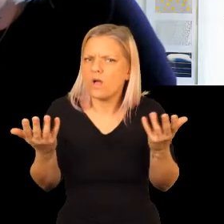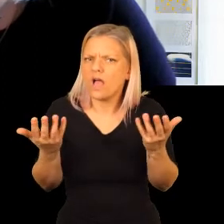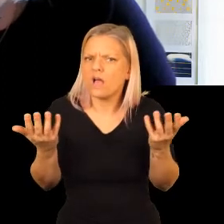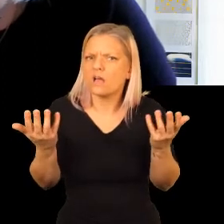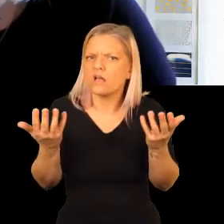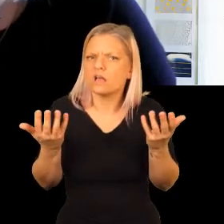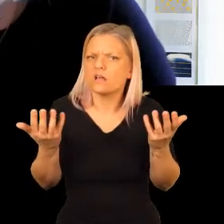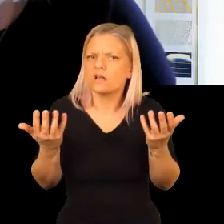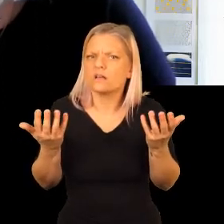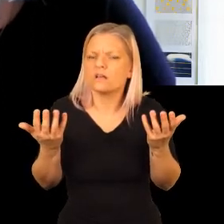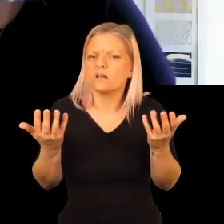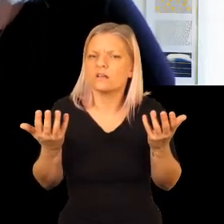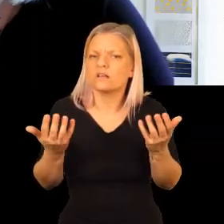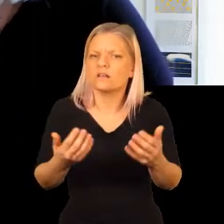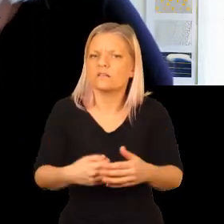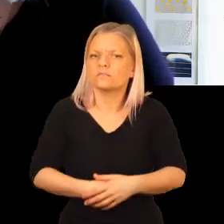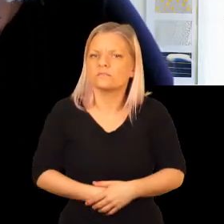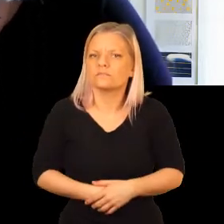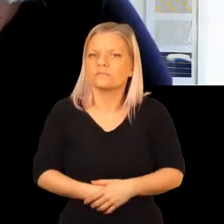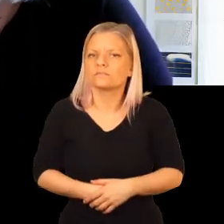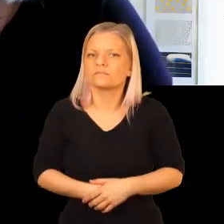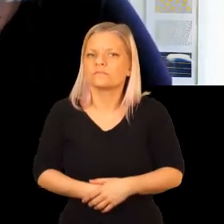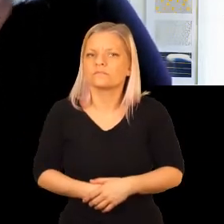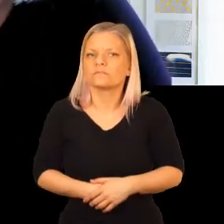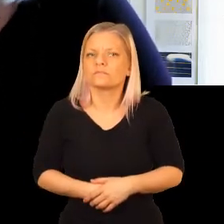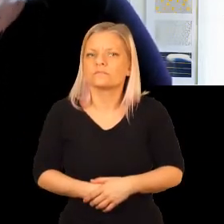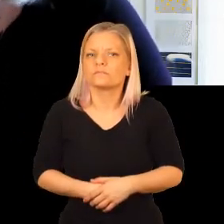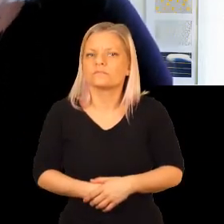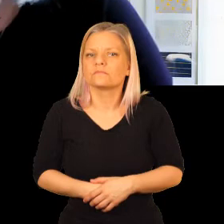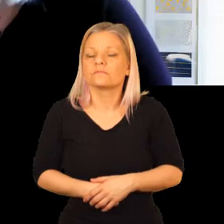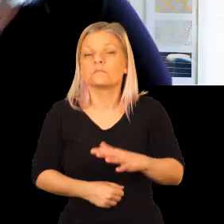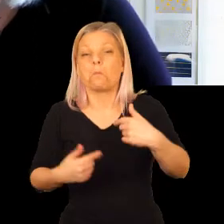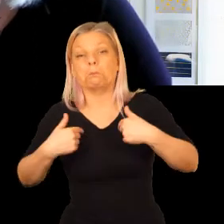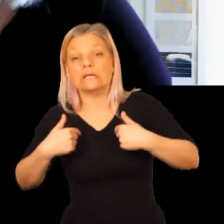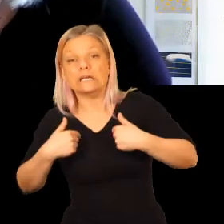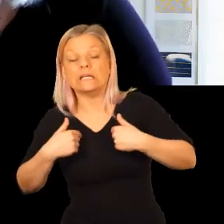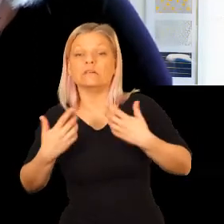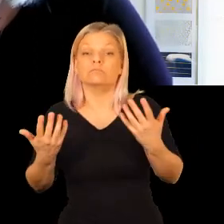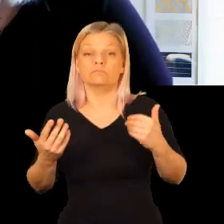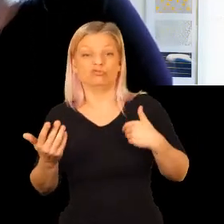where you know where's the power in the world and the relationships and peer support i mean